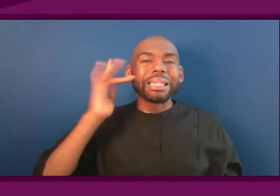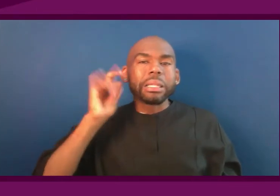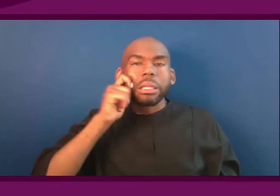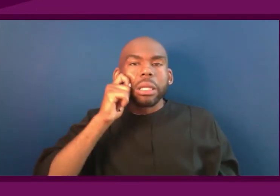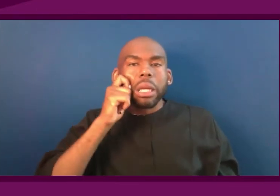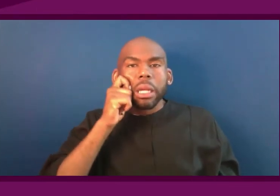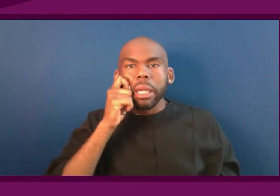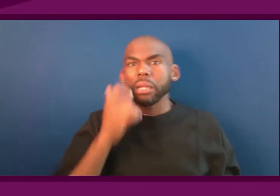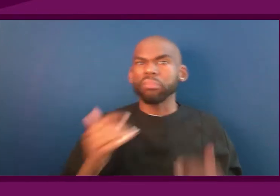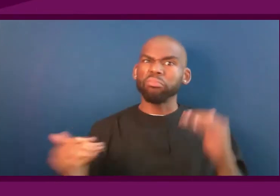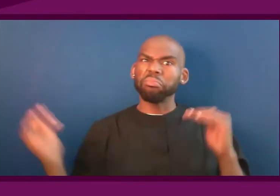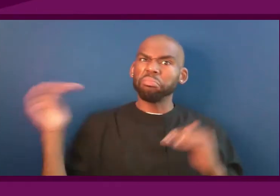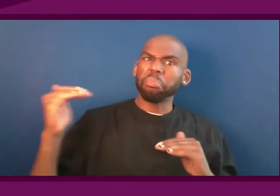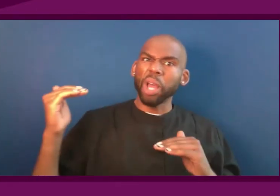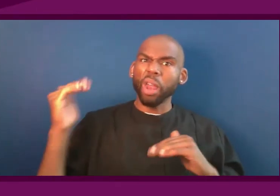and worse and worse. Ashley Inkumsah: